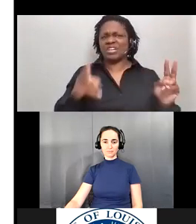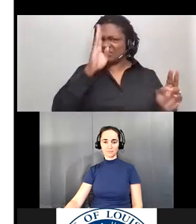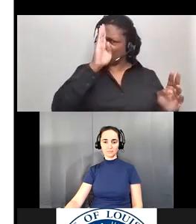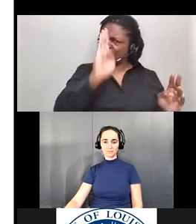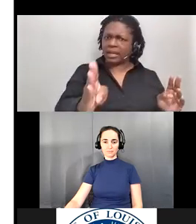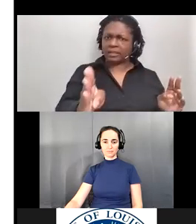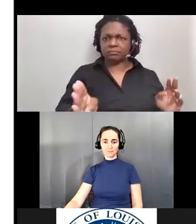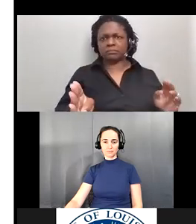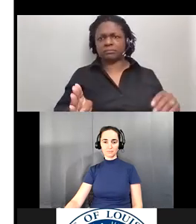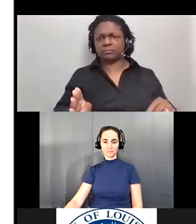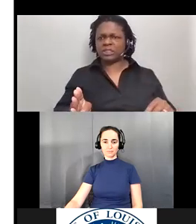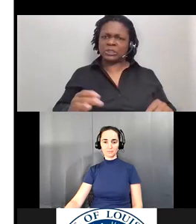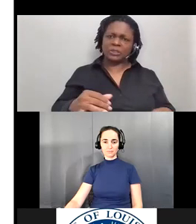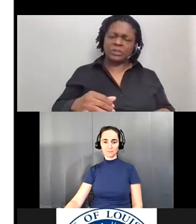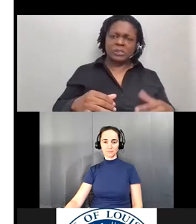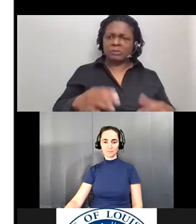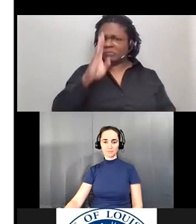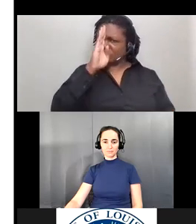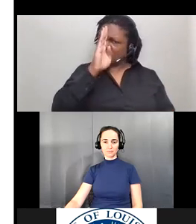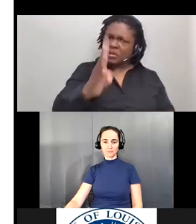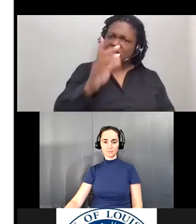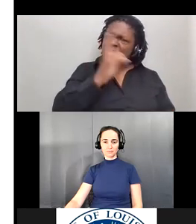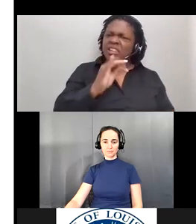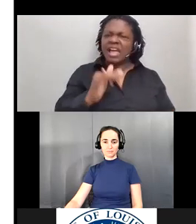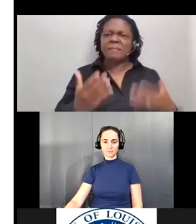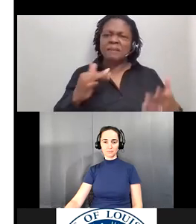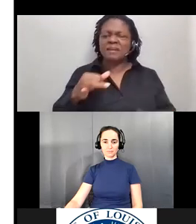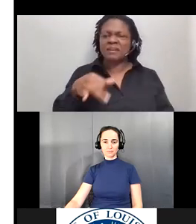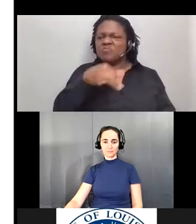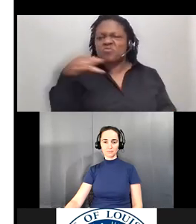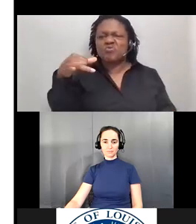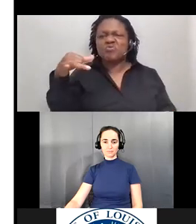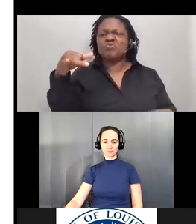being very rude, but just remember police officer can be very direct we have an advisory